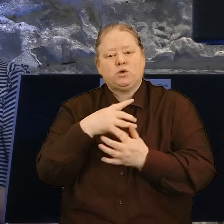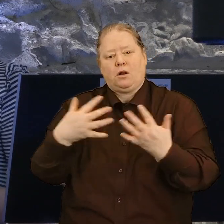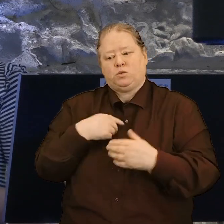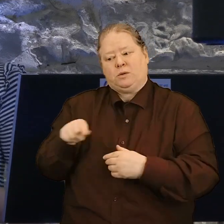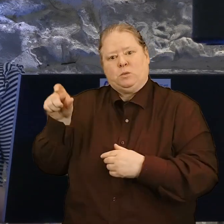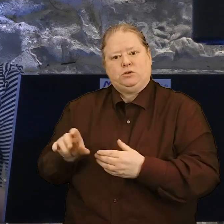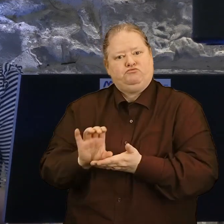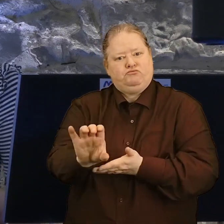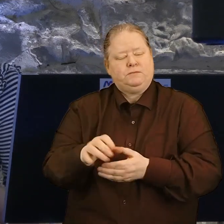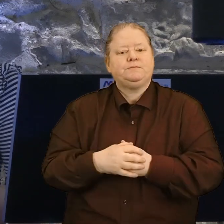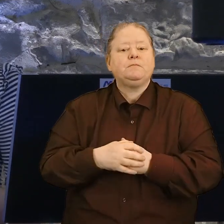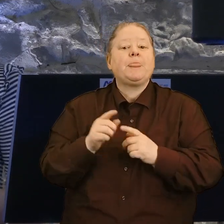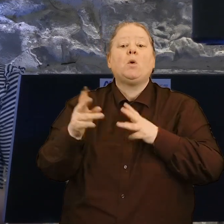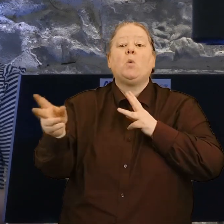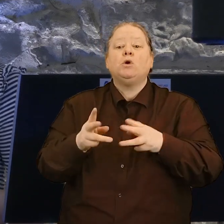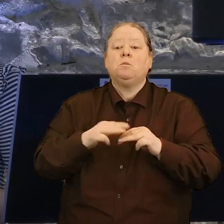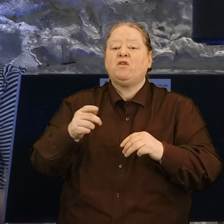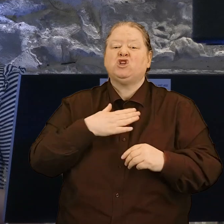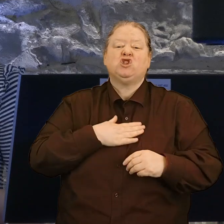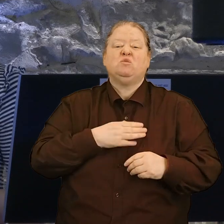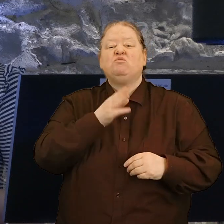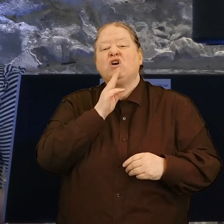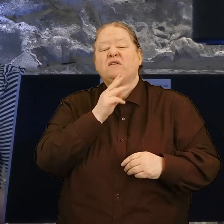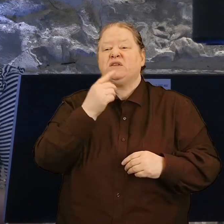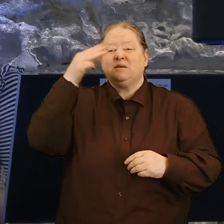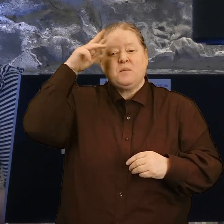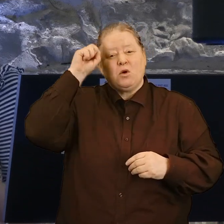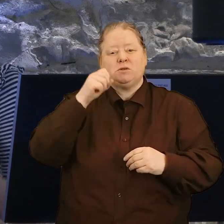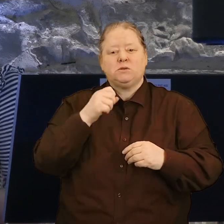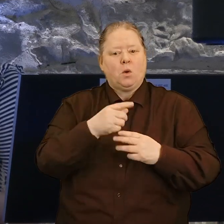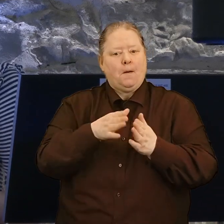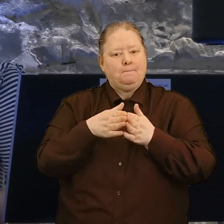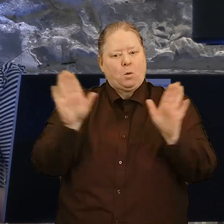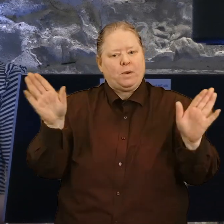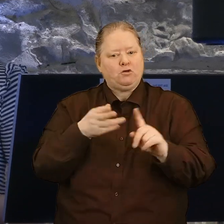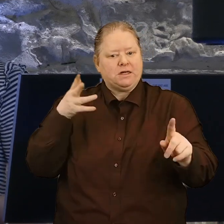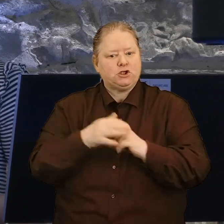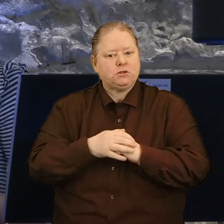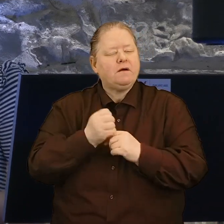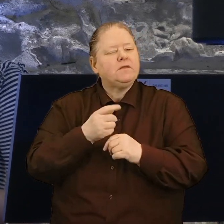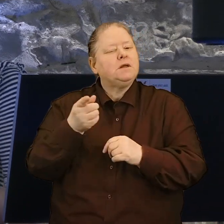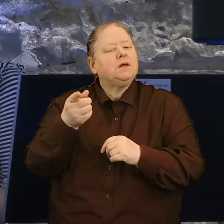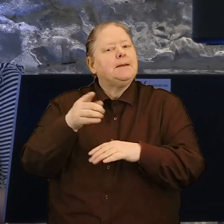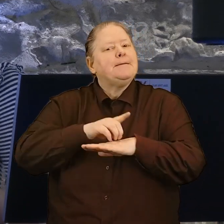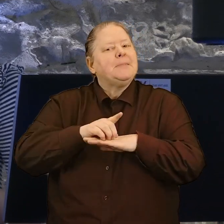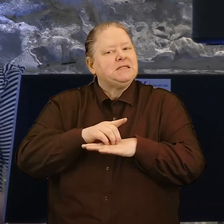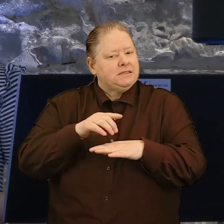So the works were more than just private memorials raised by the profession, they were public recognitions, I think, of the medical profession and its members.